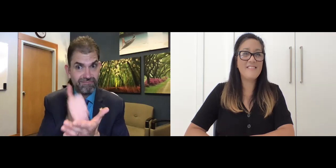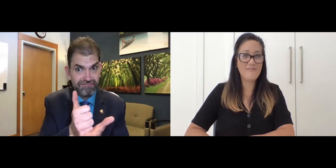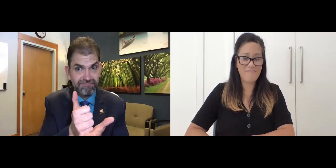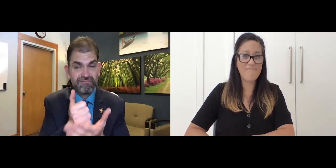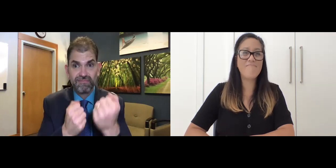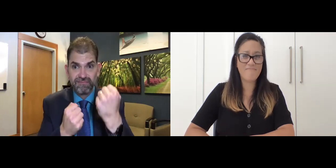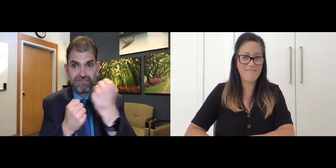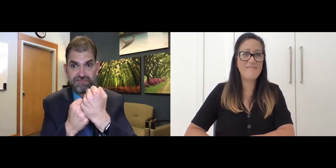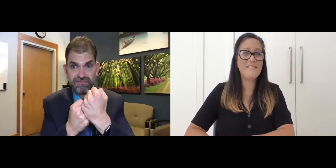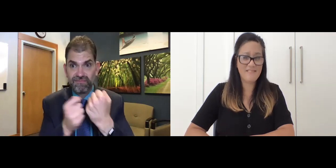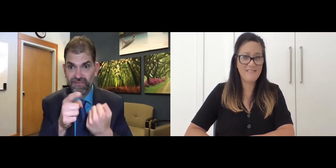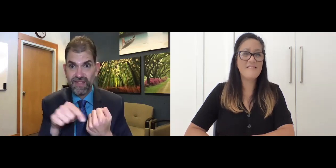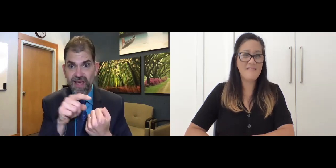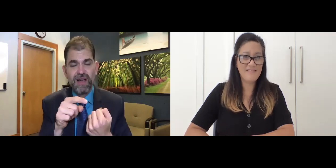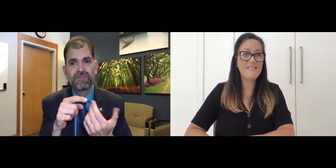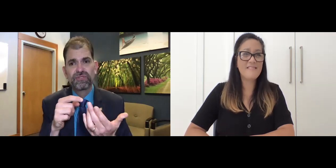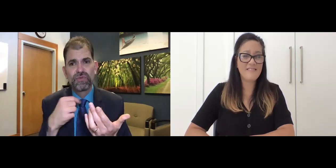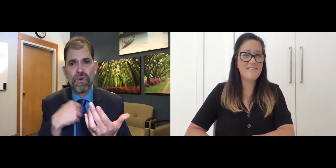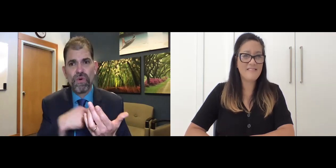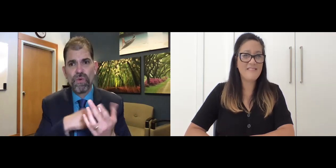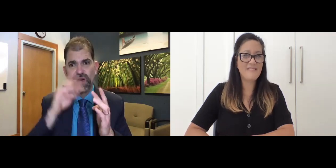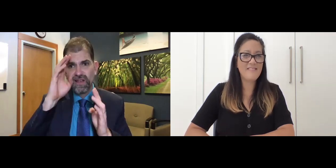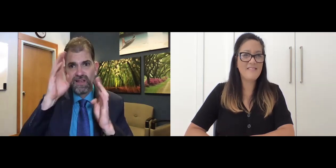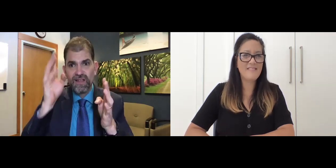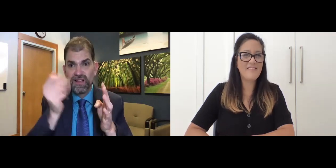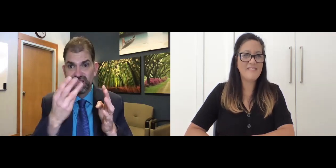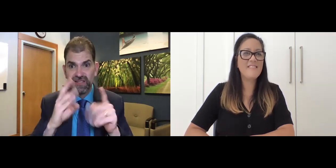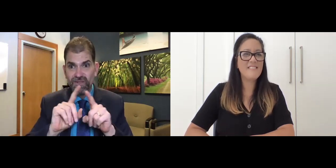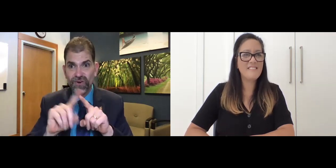that would really help them and support them.